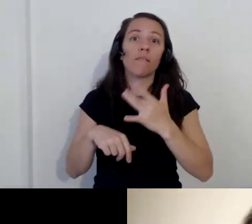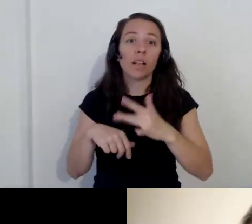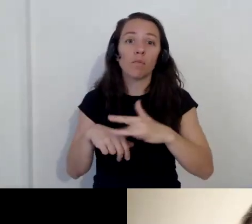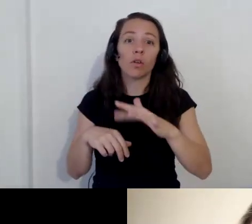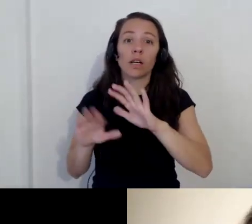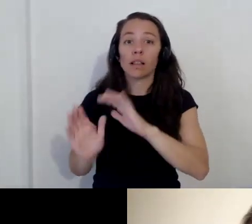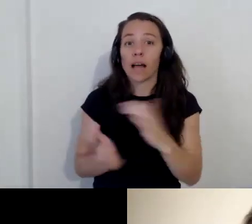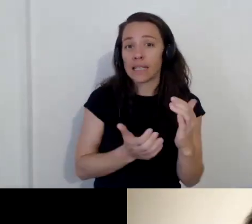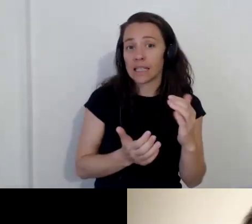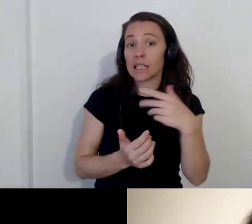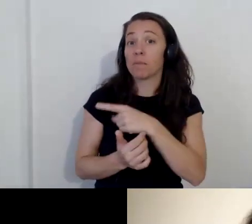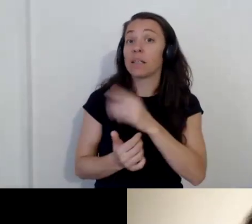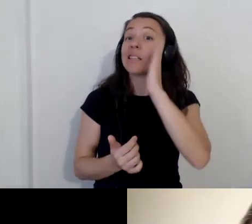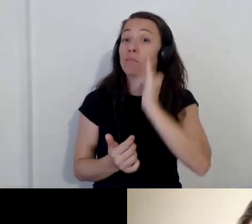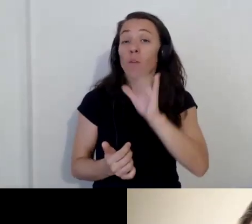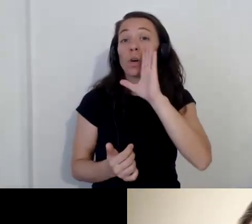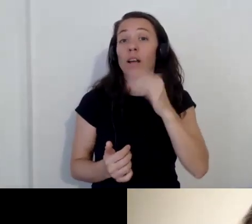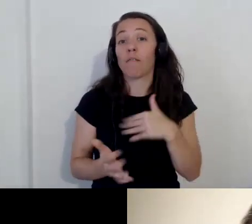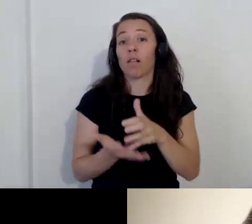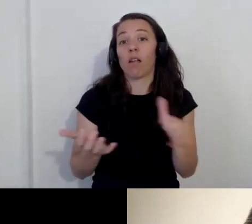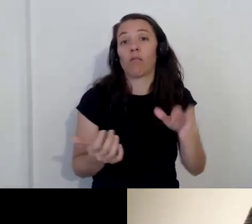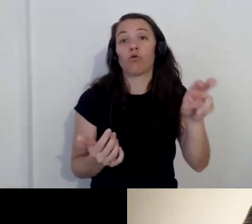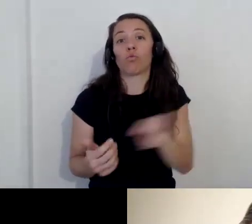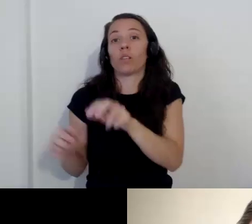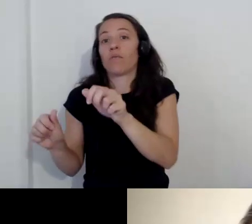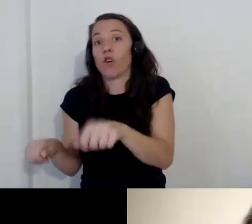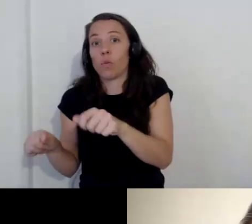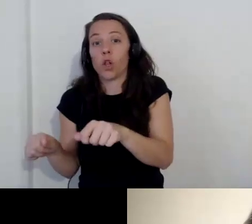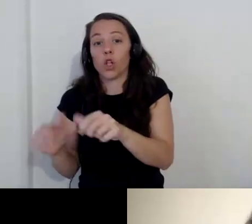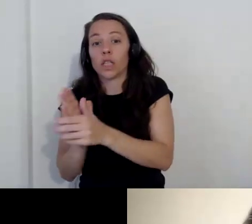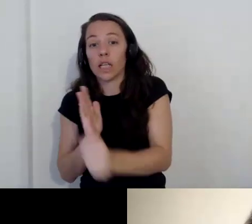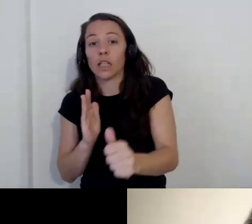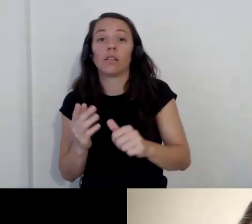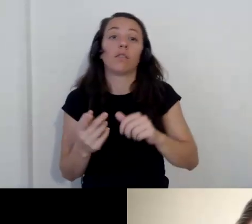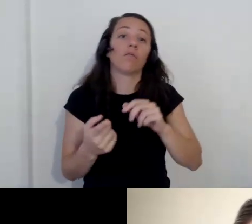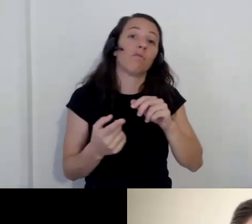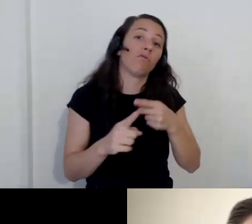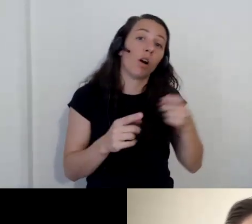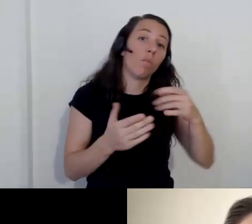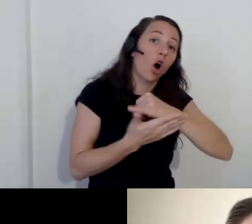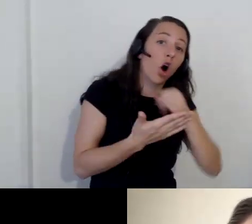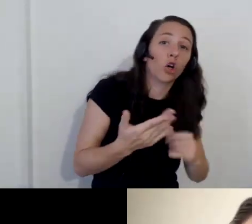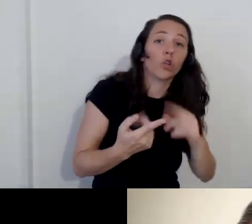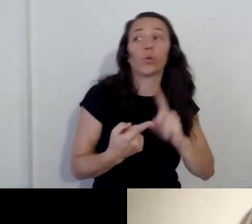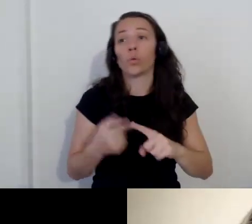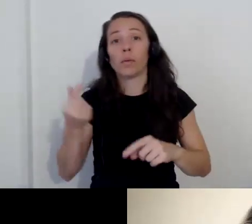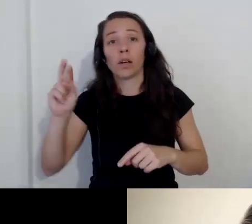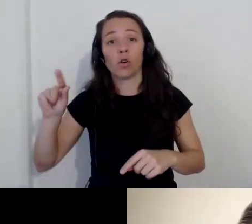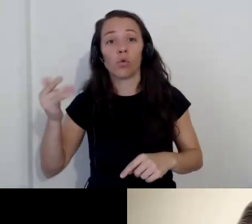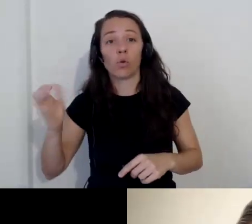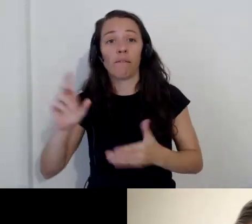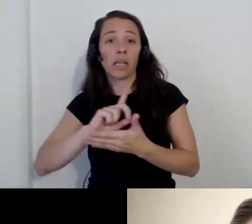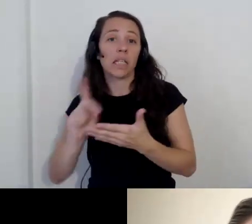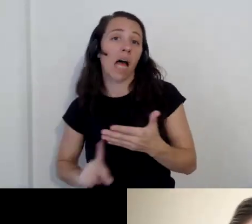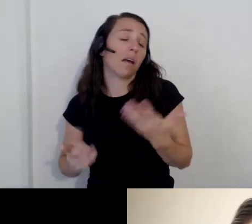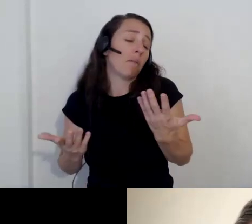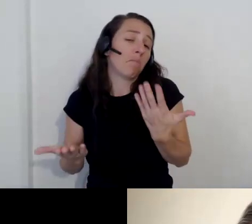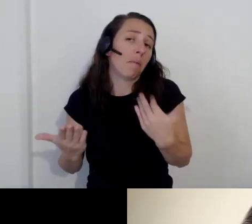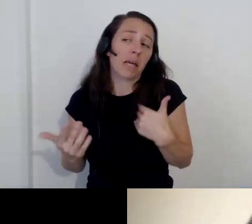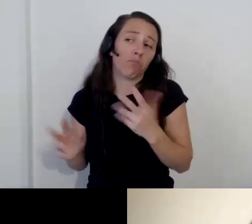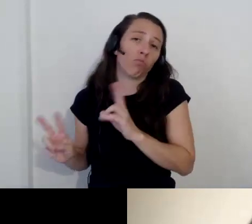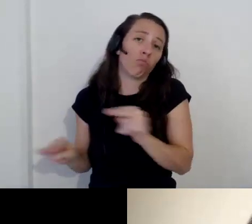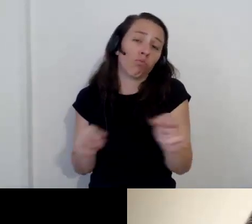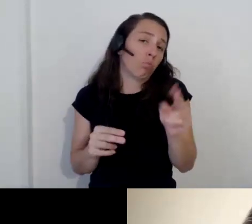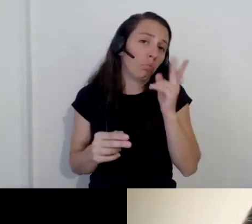It sounds like you would have a lot of transferable skills from your work within art to say, roles like graphic design. So check it out and explore.